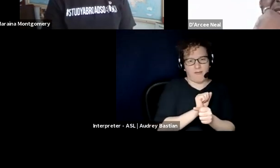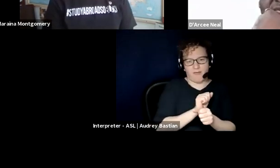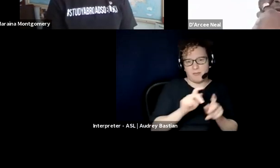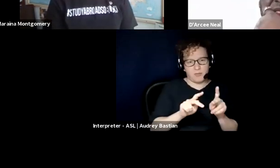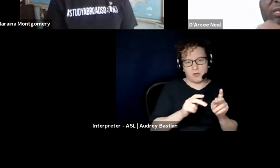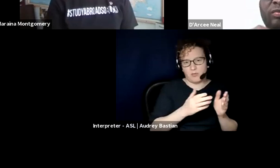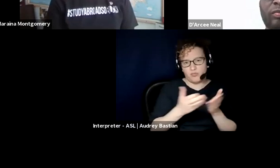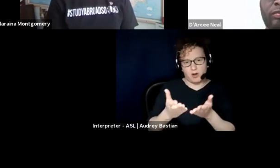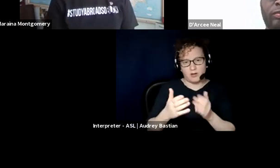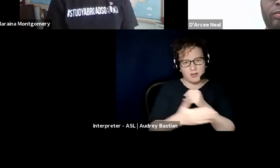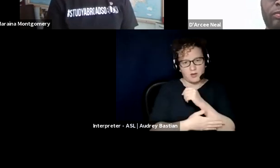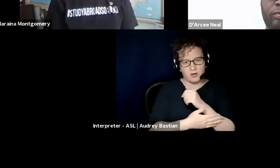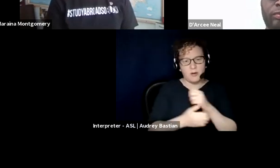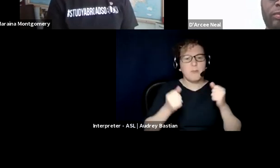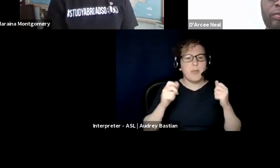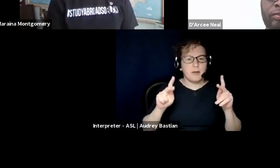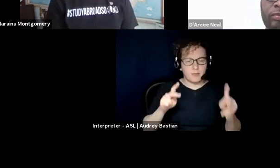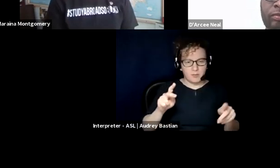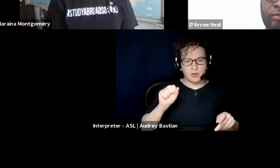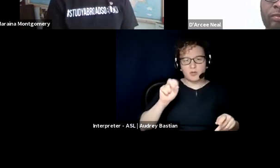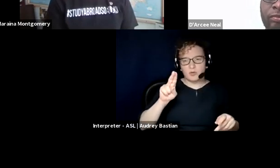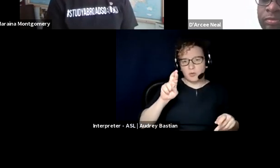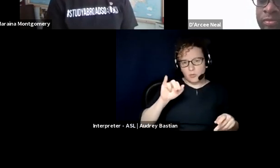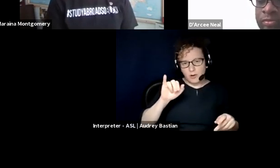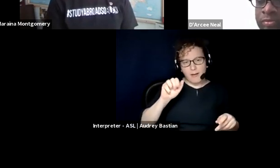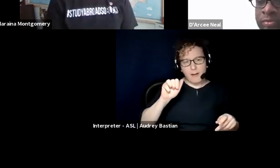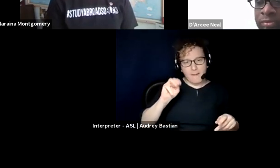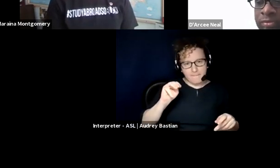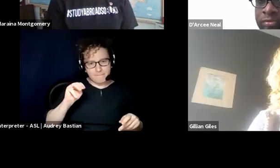a lot of people were because of that connection and the ended up in the Netherlands.